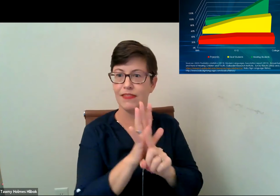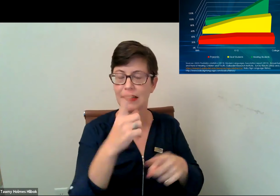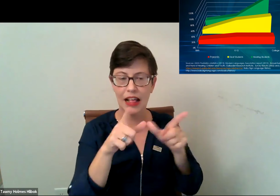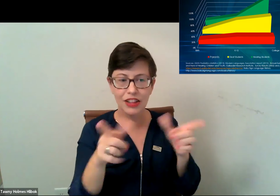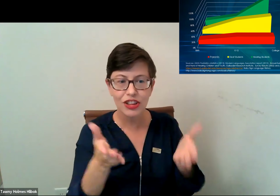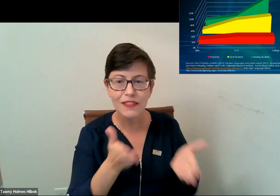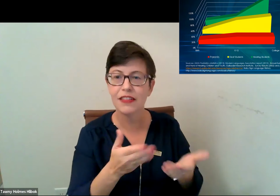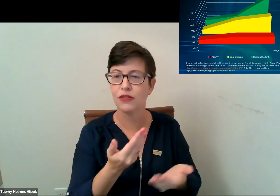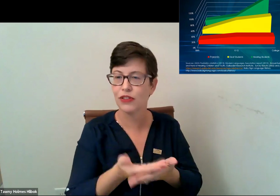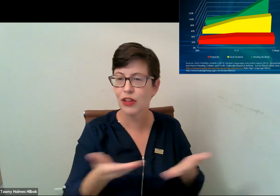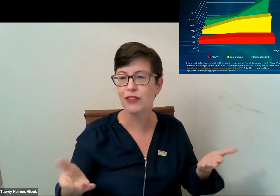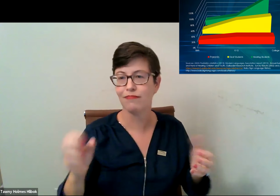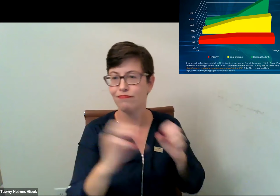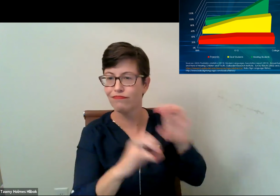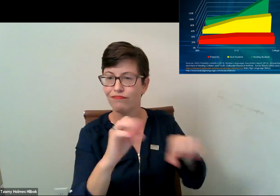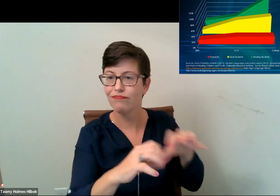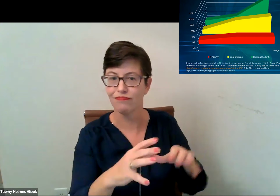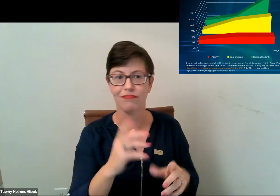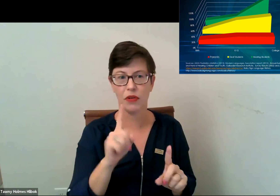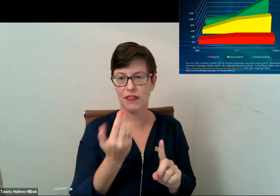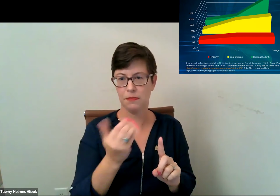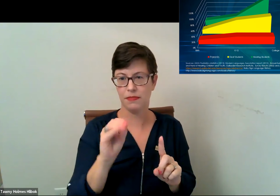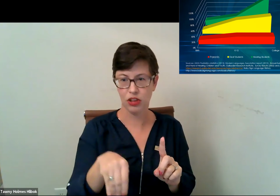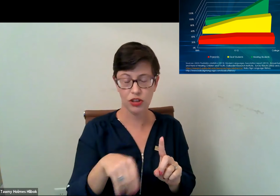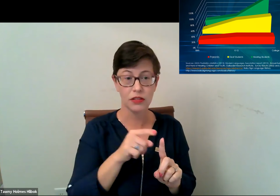born are exposed to sign language and services, as well as other resources.